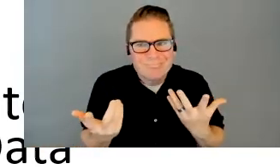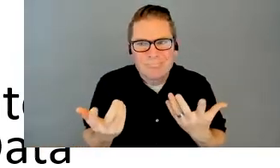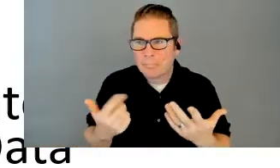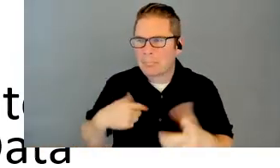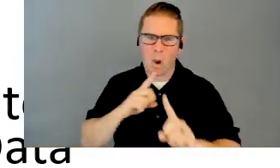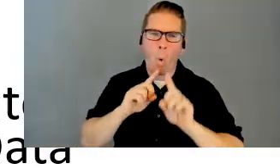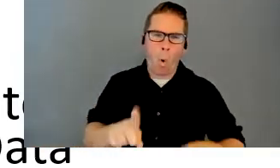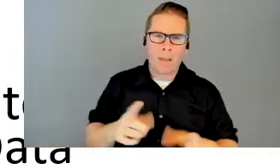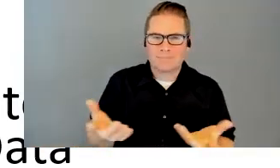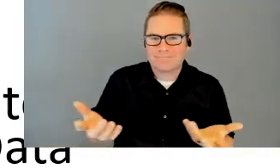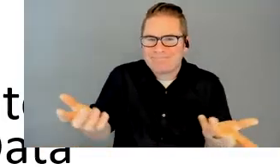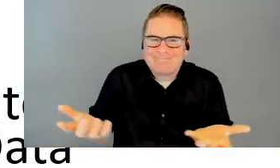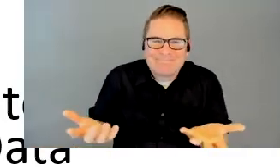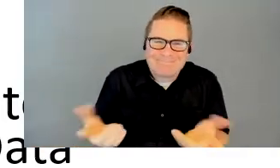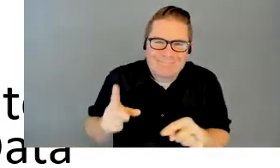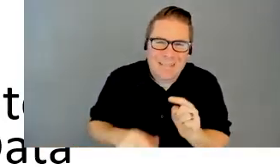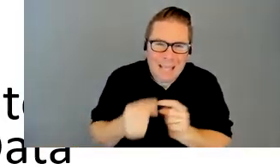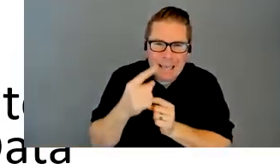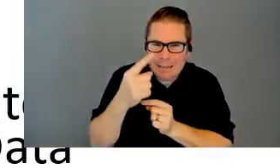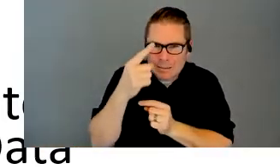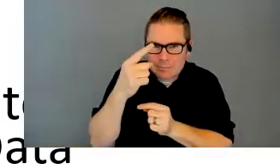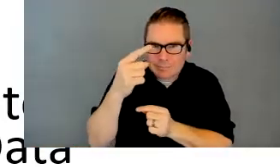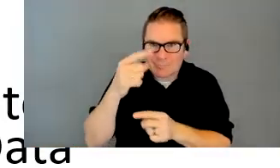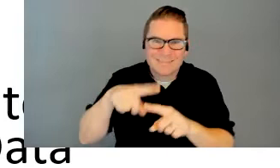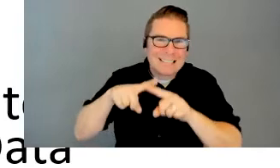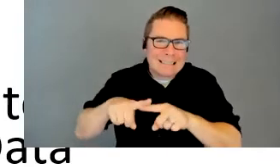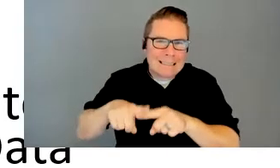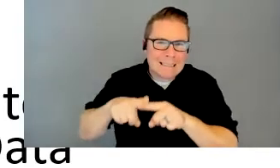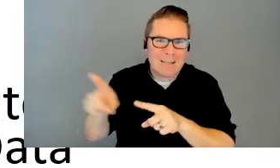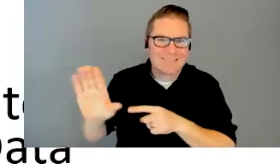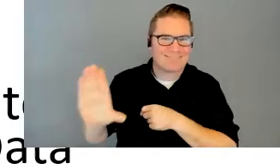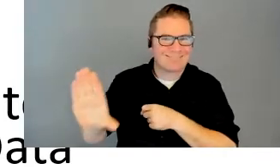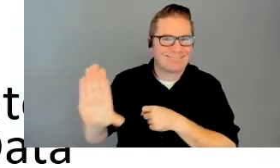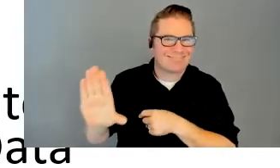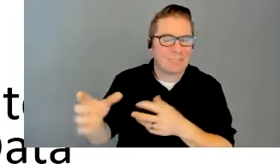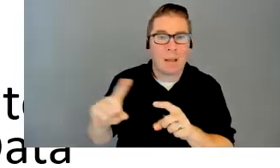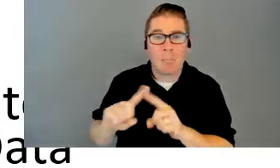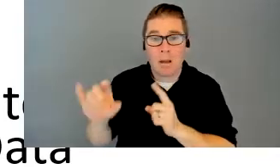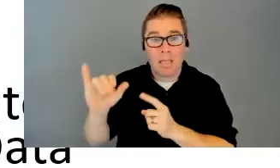it depends on the student, right? That's kind of the best answer. But that question reminded me of a student